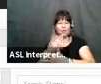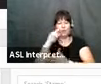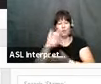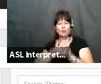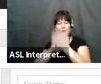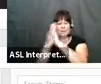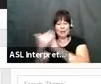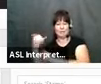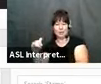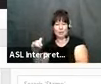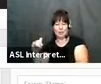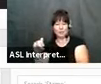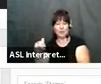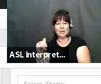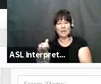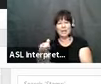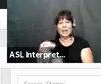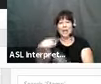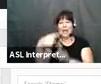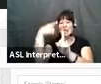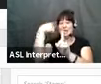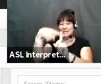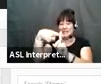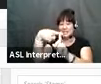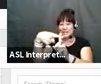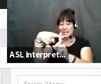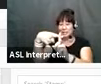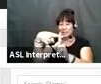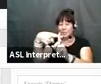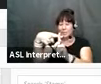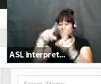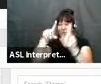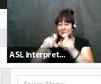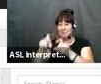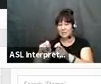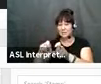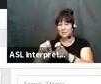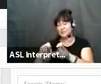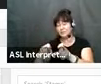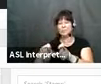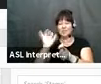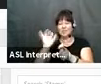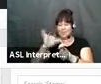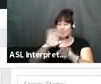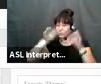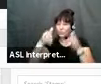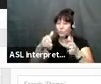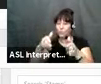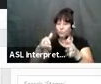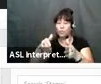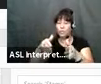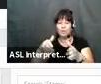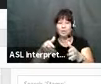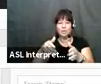Testing positivity is what it's always been. If you're greater than eight percent of your total tests are positive, then you're